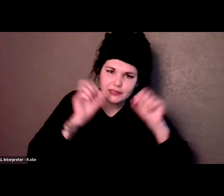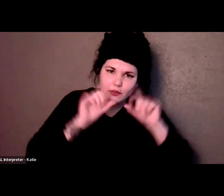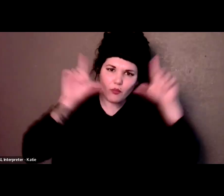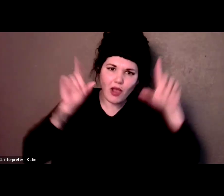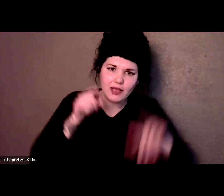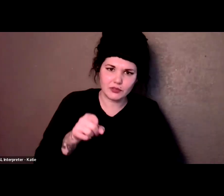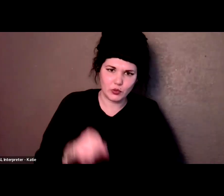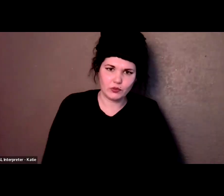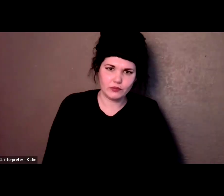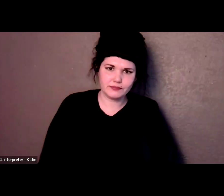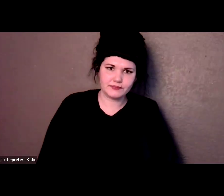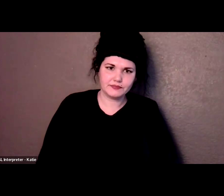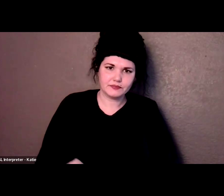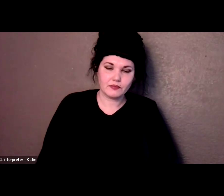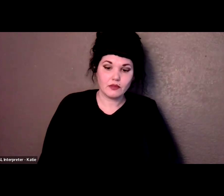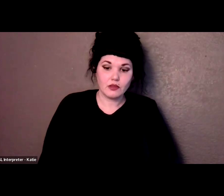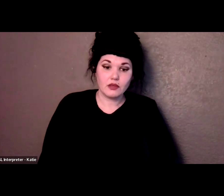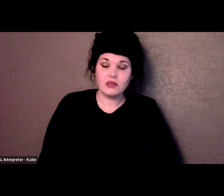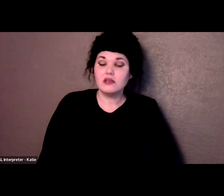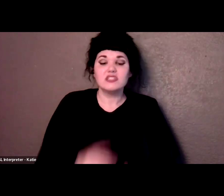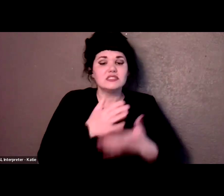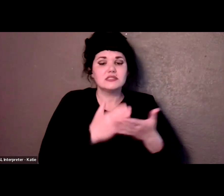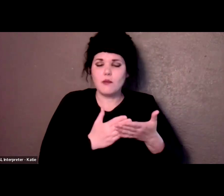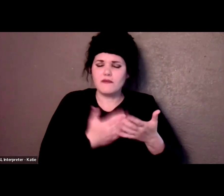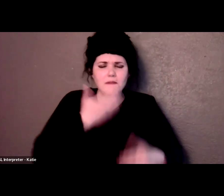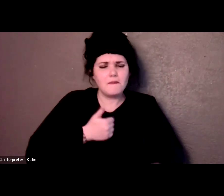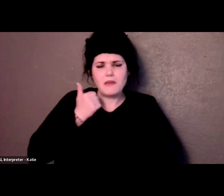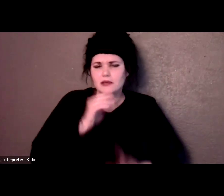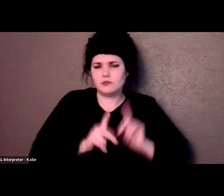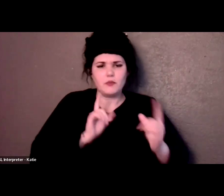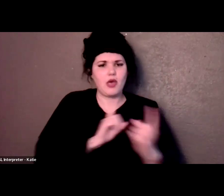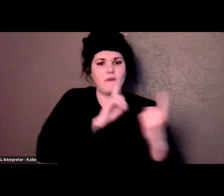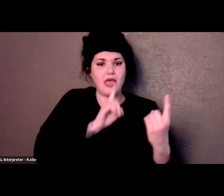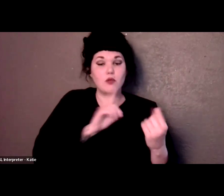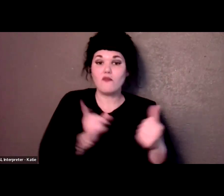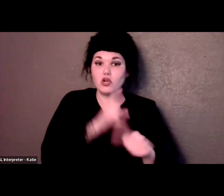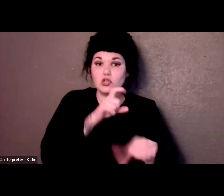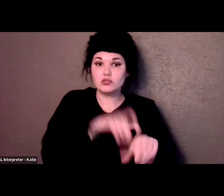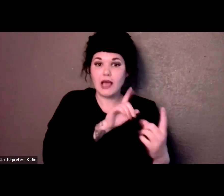they were in pretty dire circumstances. But the human spirit is pretty strong. People are